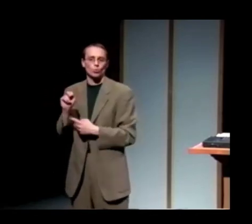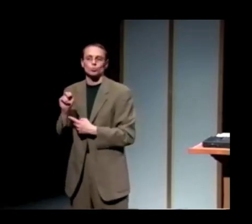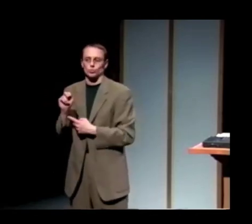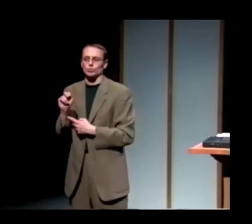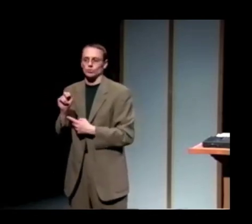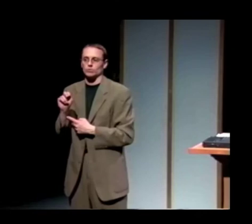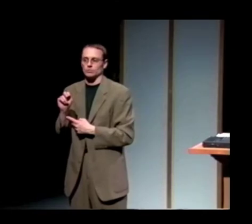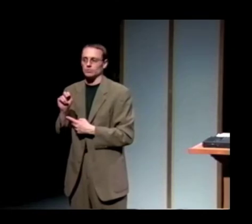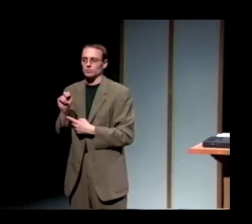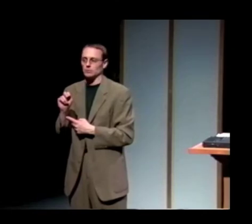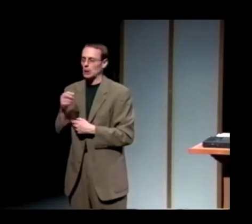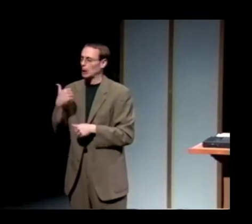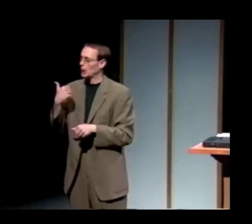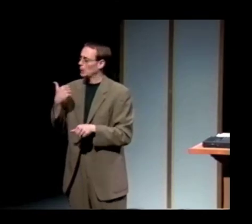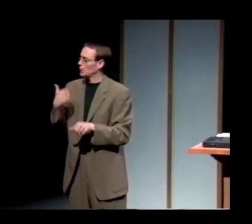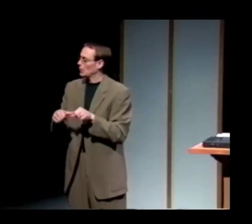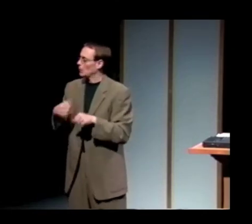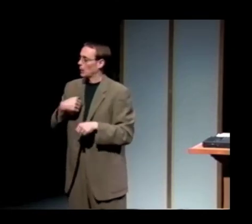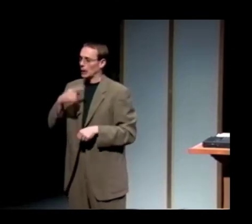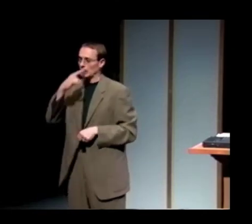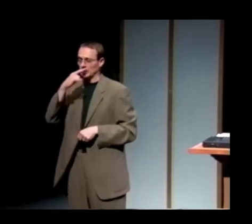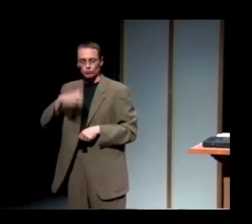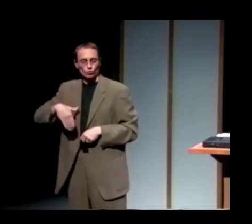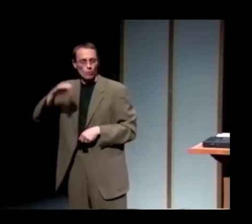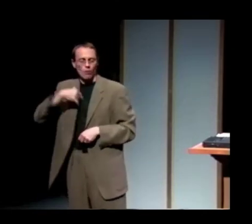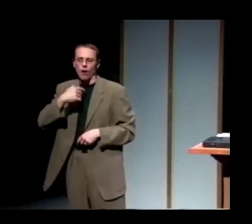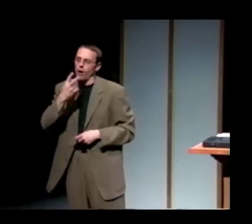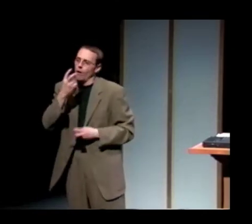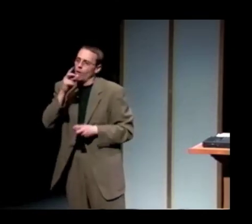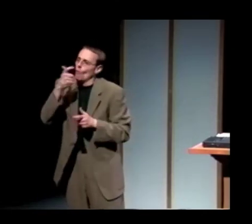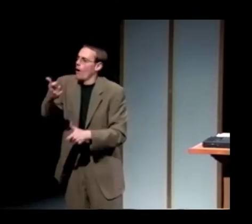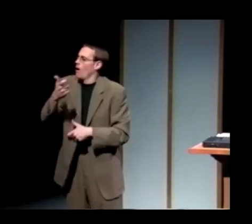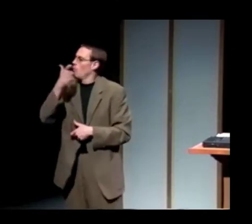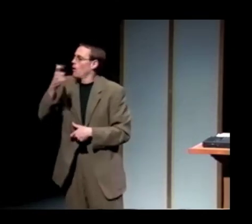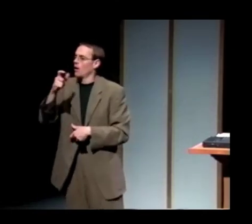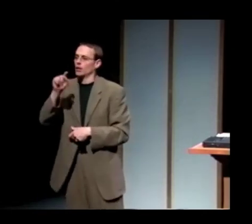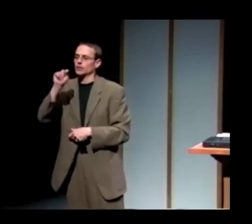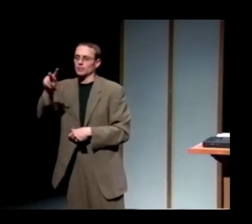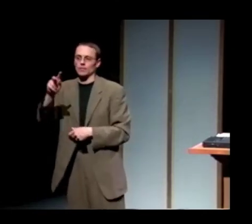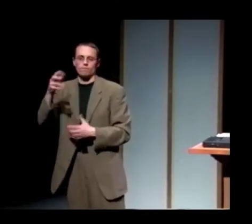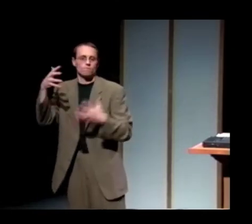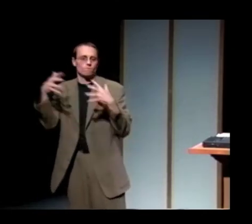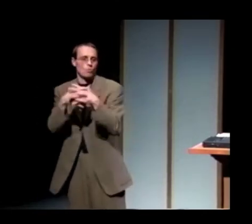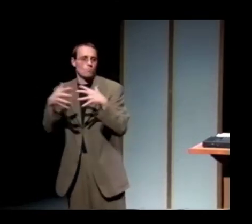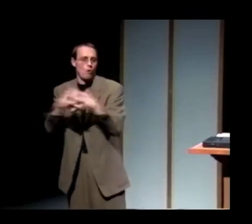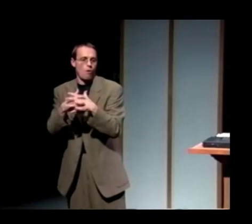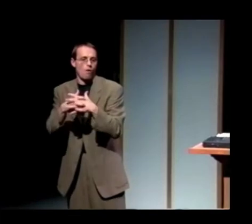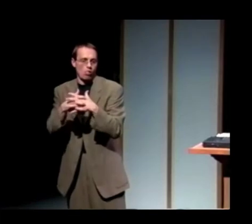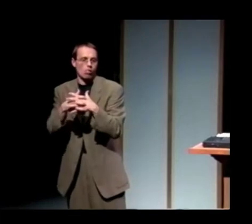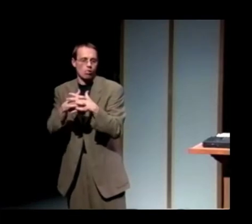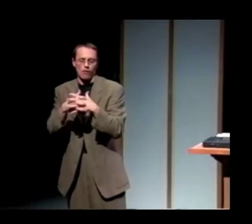YOU CAN HAVE SLOW MOTION. I REMEMBER WHEN I WAS A KID I ALWAYS USED TO LOVE WATCHING TELEVISION.